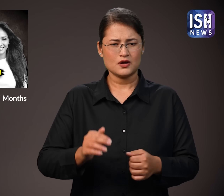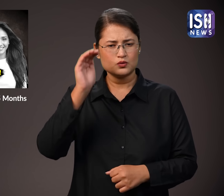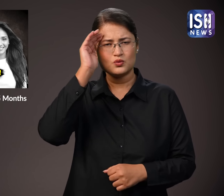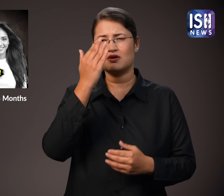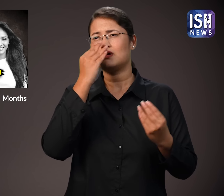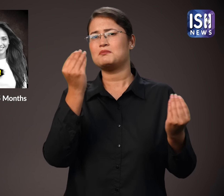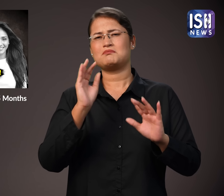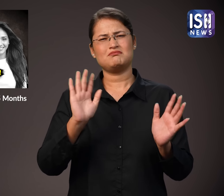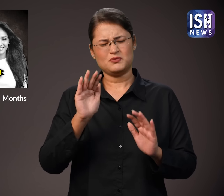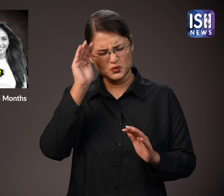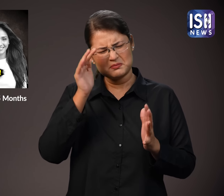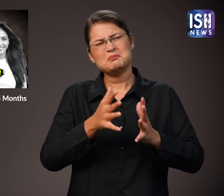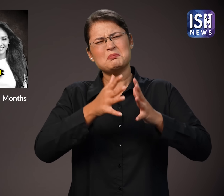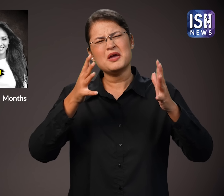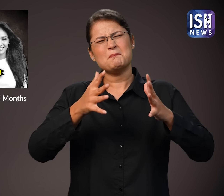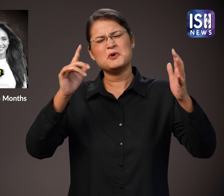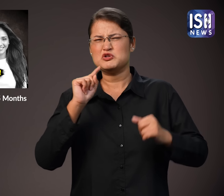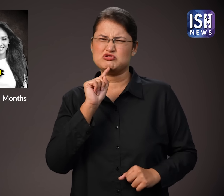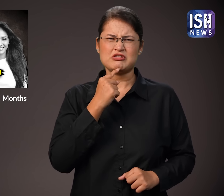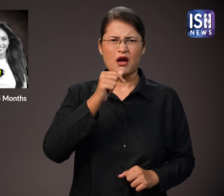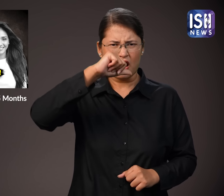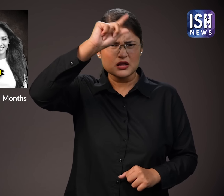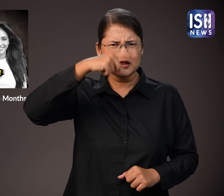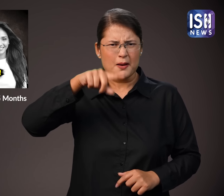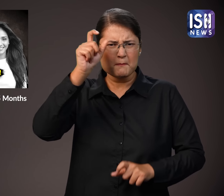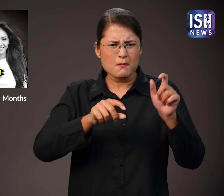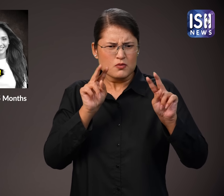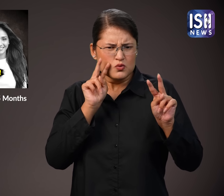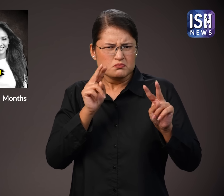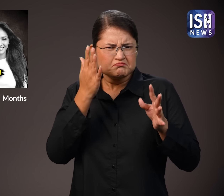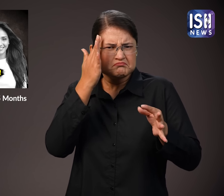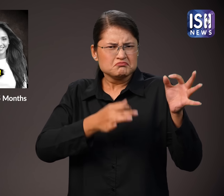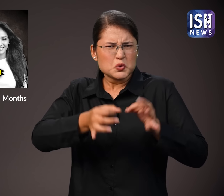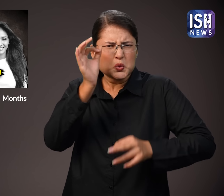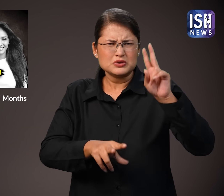This is not ordinary news. It is a major and serious incident that has angered people across India.